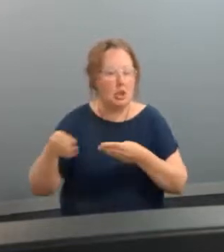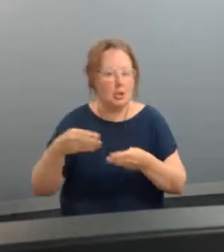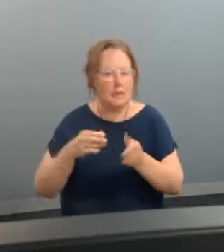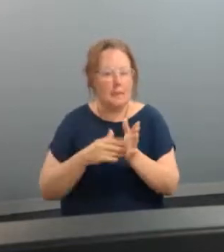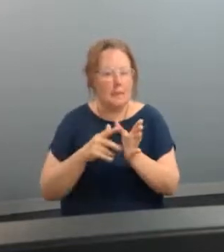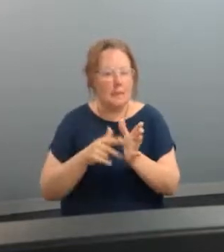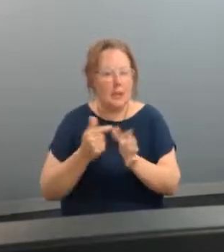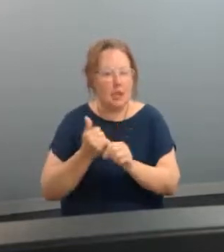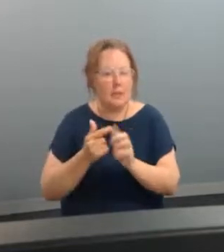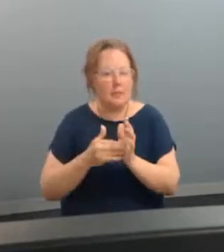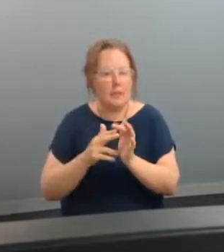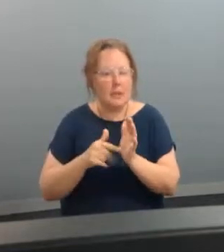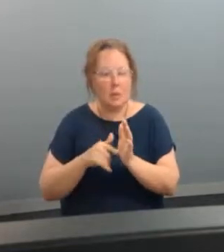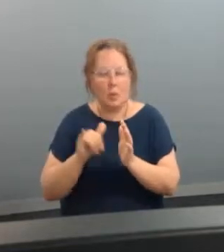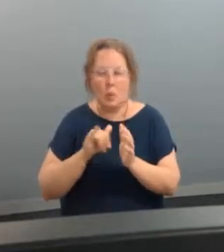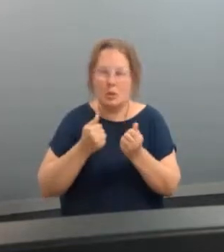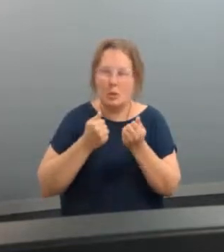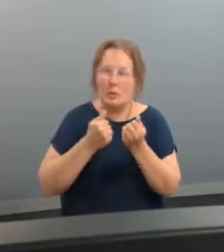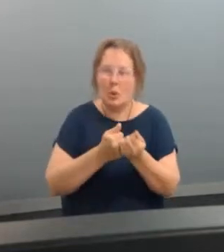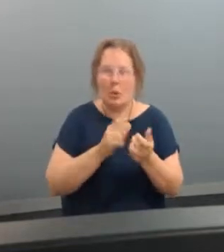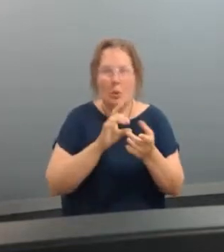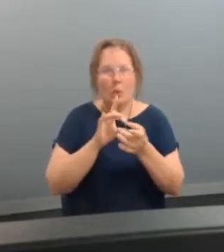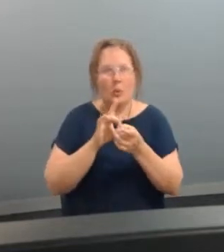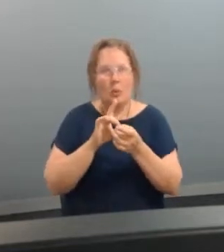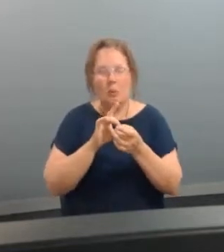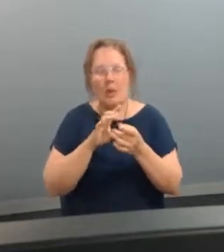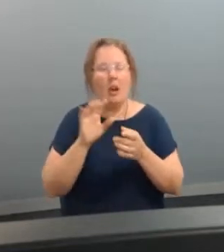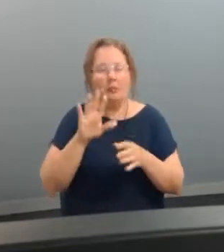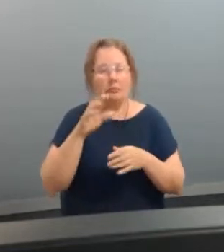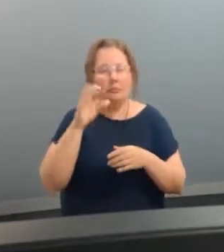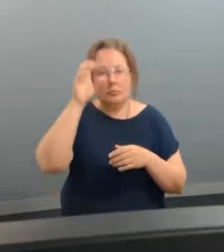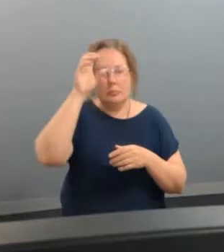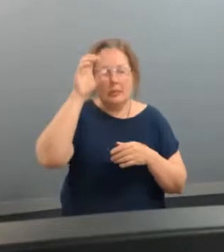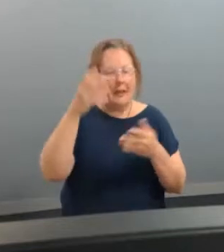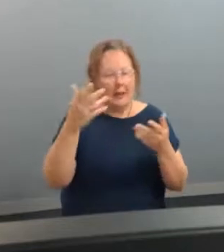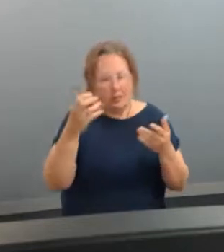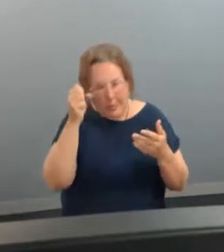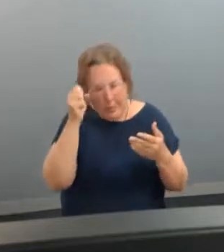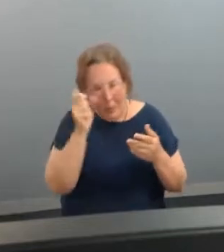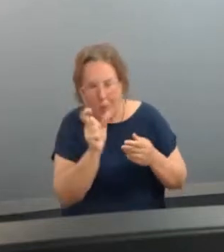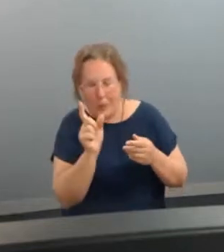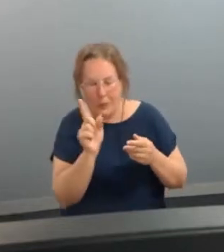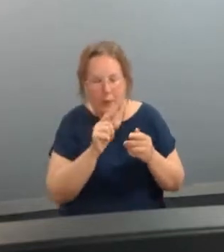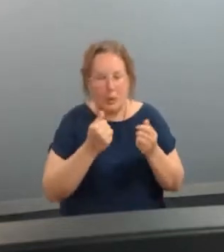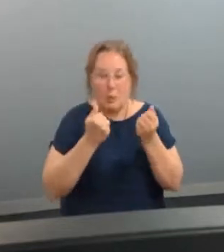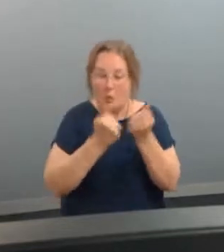to support, plan support and changes to self-management